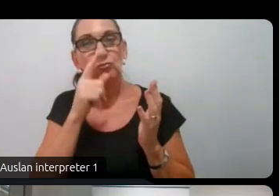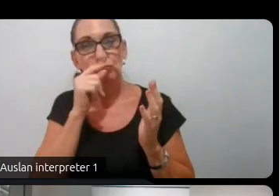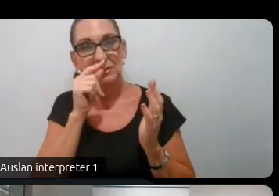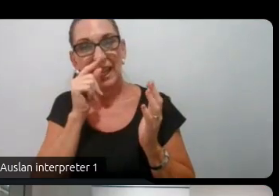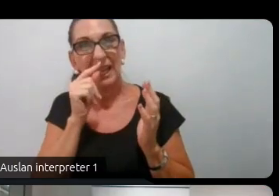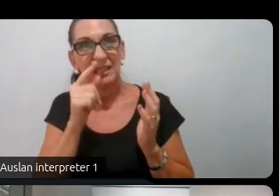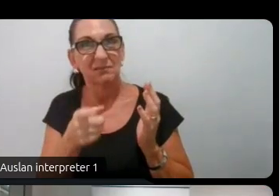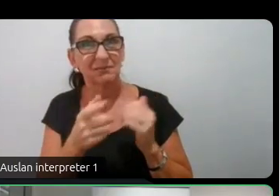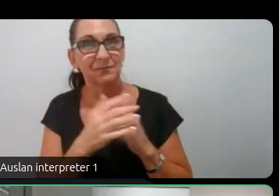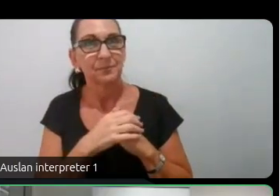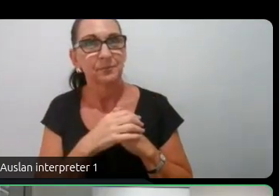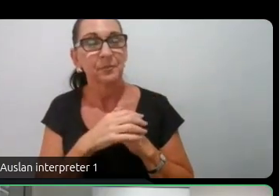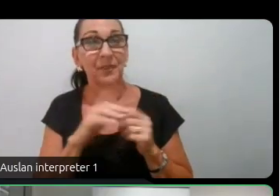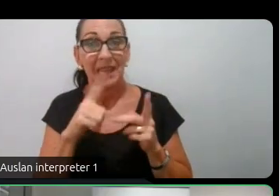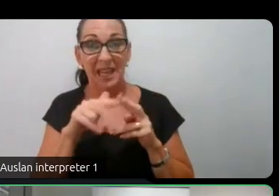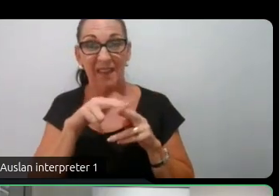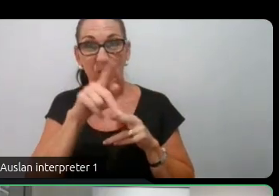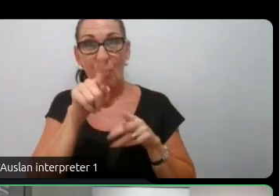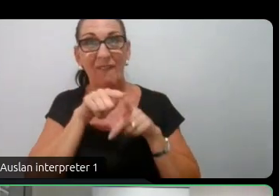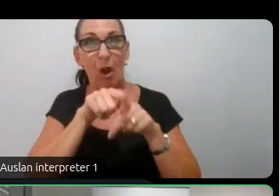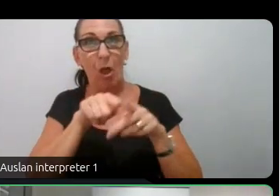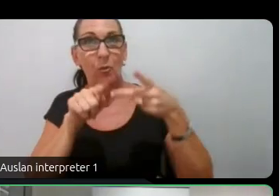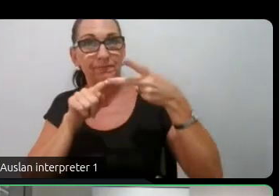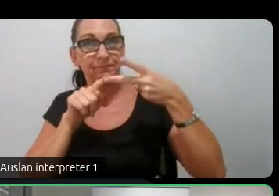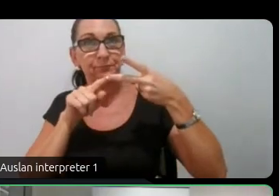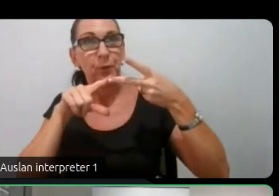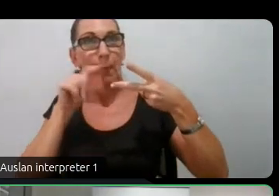if you're going down that path, you need to provide all the information that the impairment